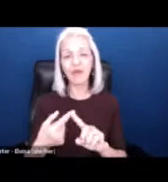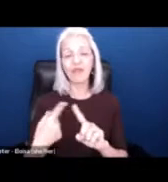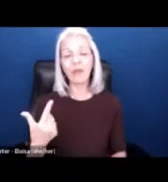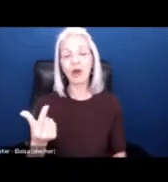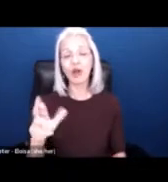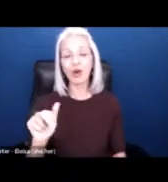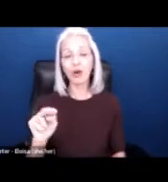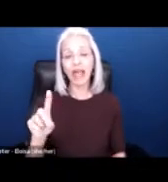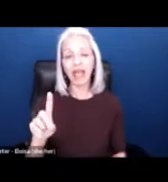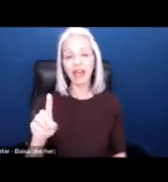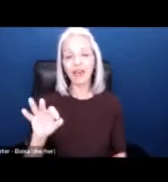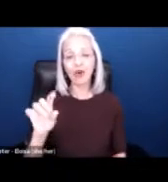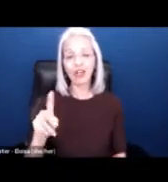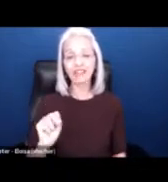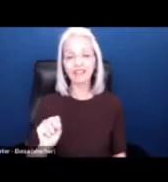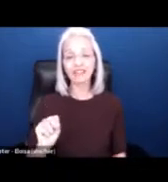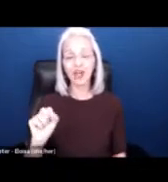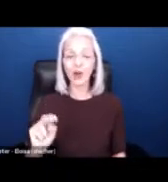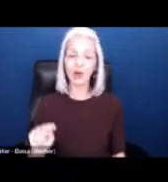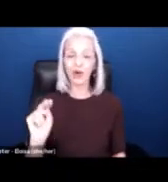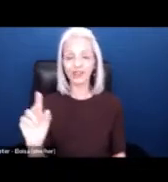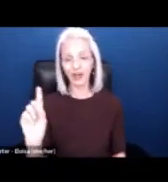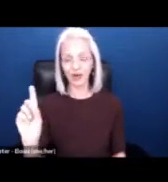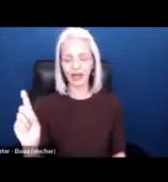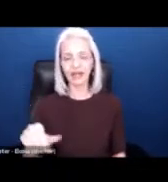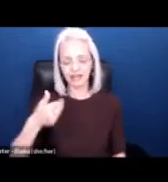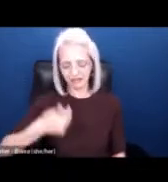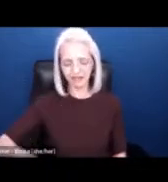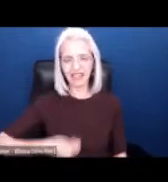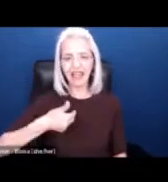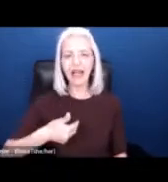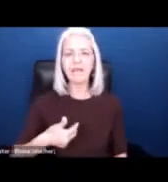North Dakota. I am i i am white,